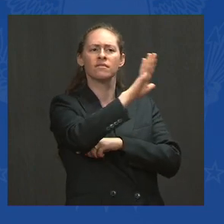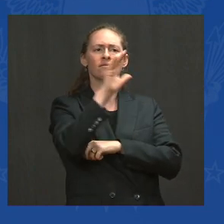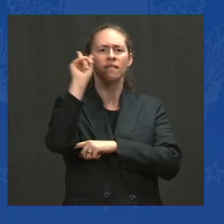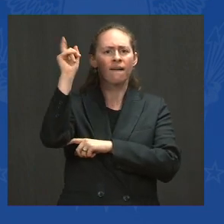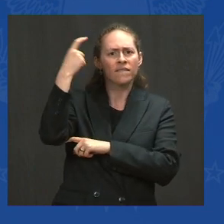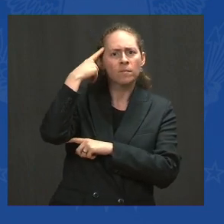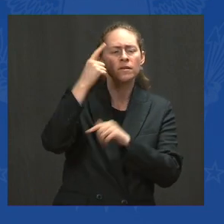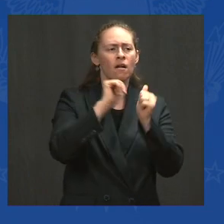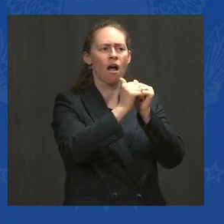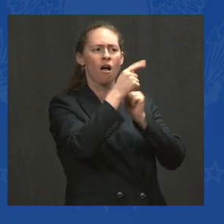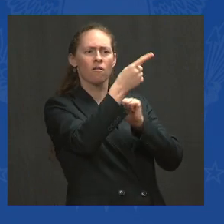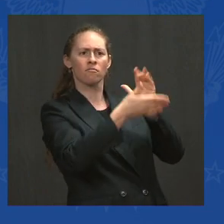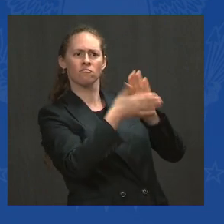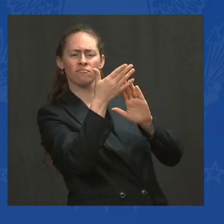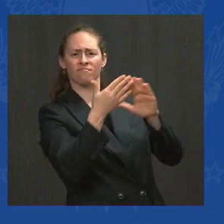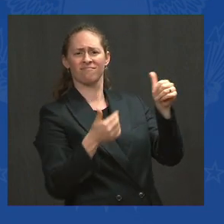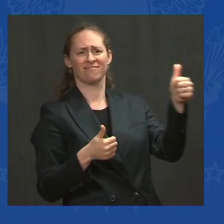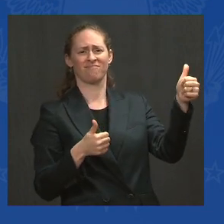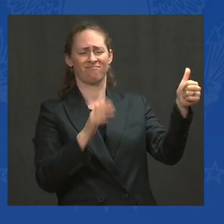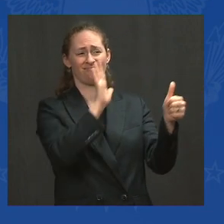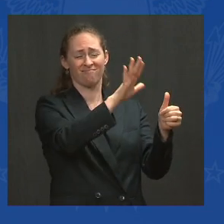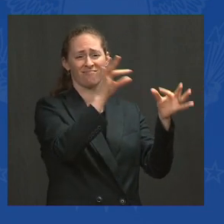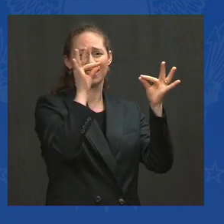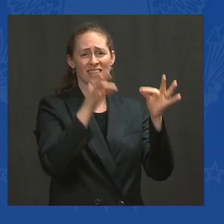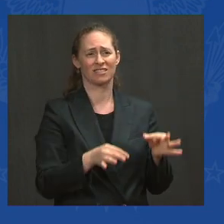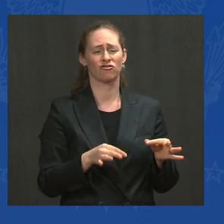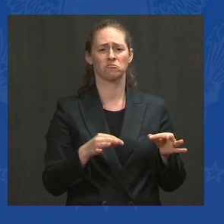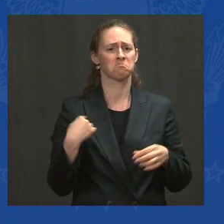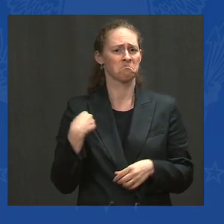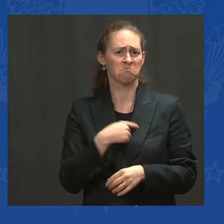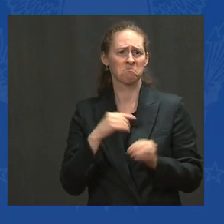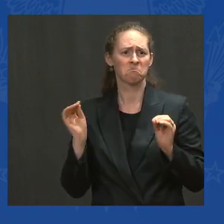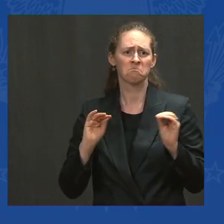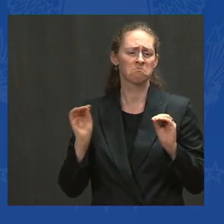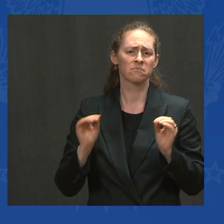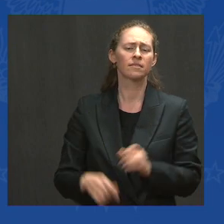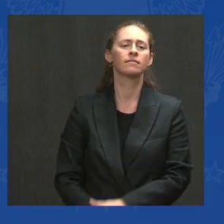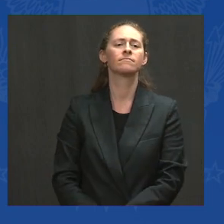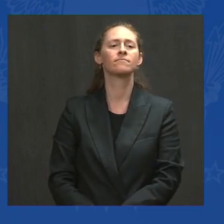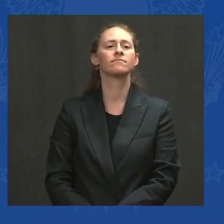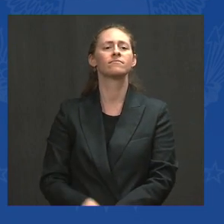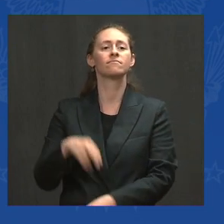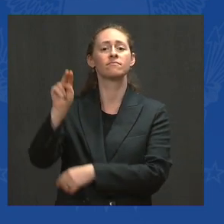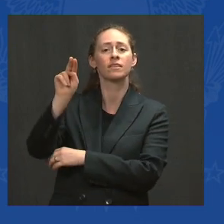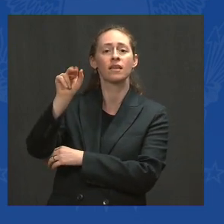Together, with our NATO Allies and partners, we have trained and equipped over three hu- -- nearly